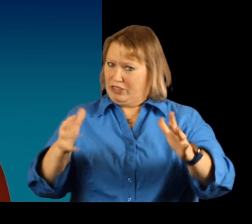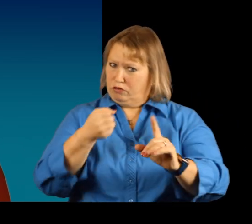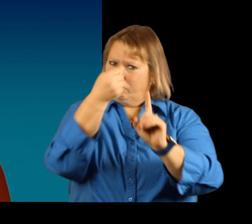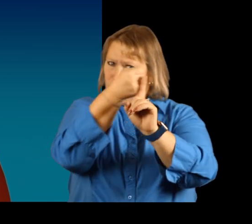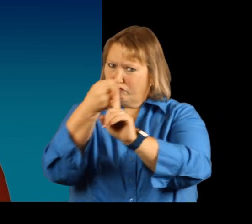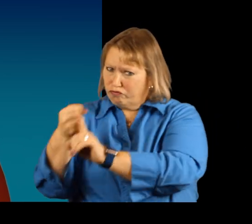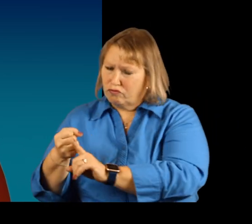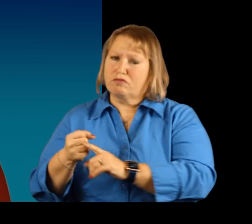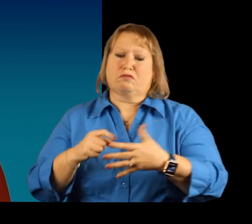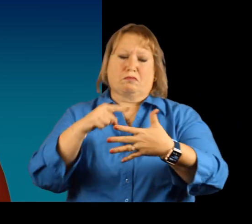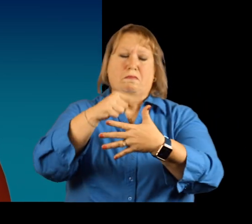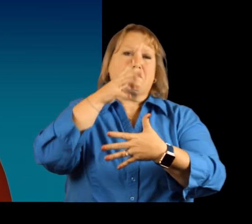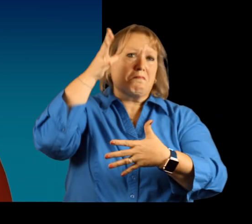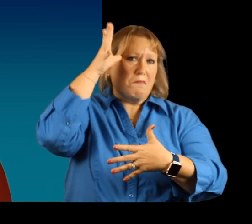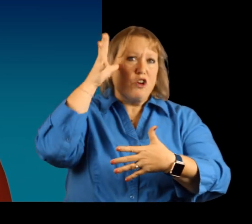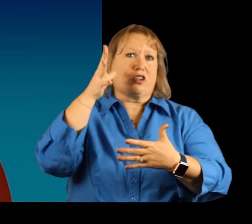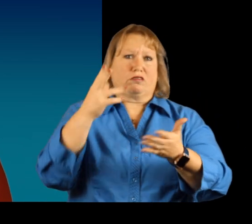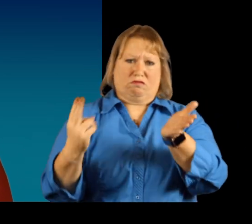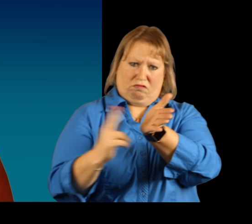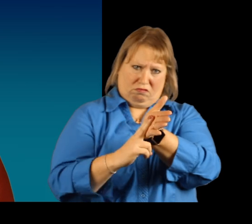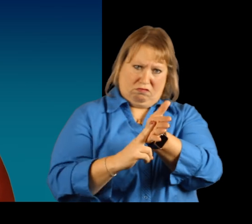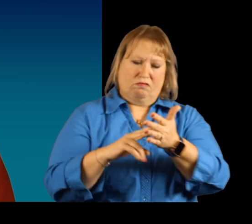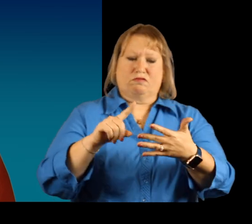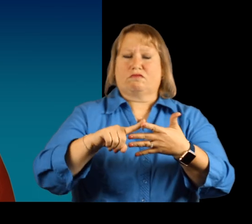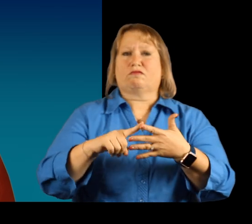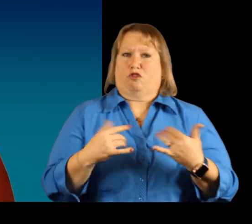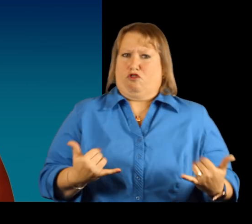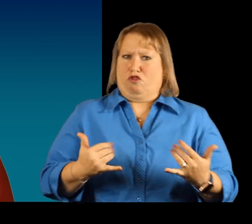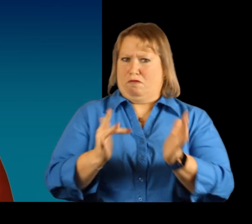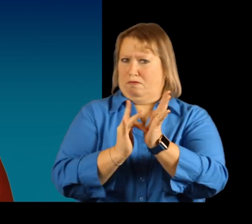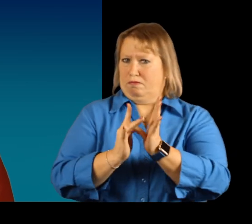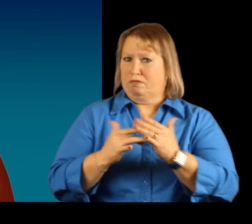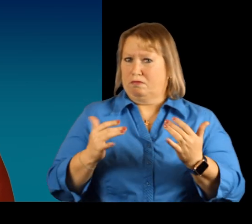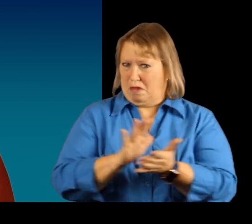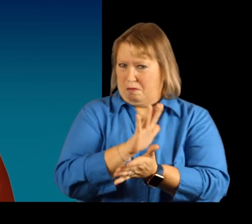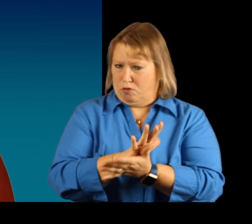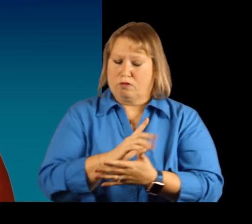parent consent, previous and current medical documentation, the child's mode